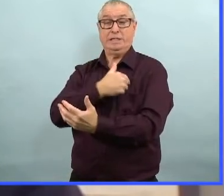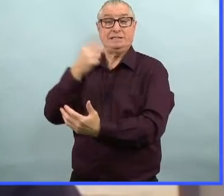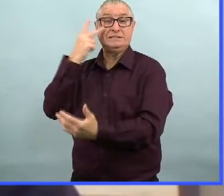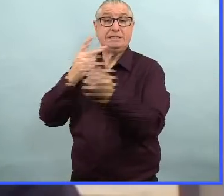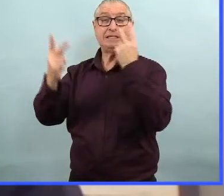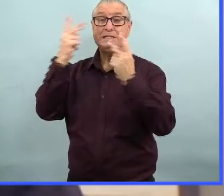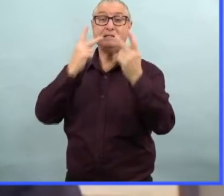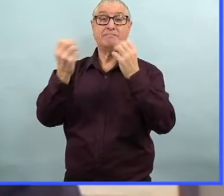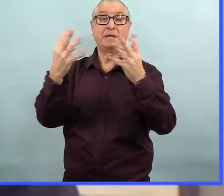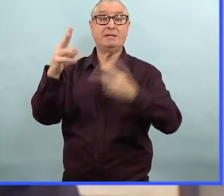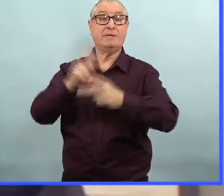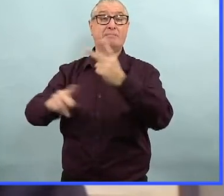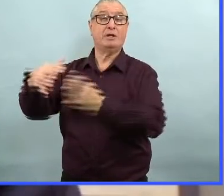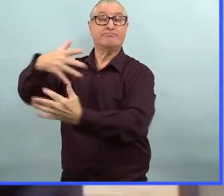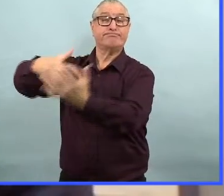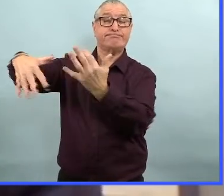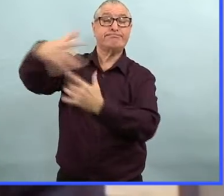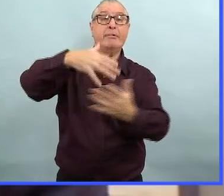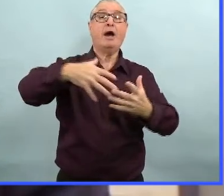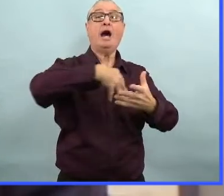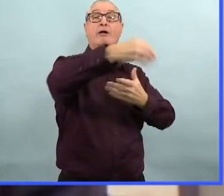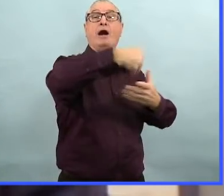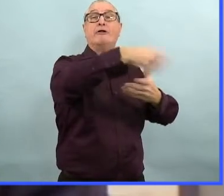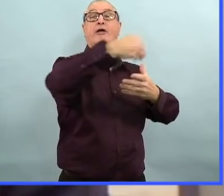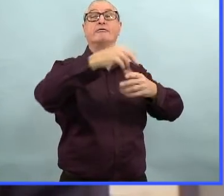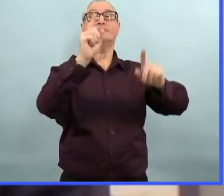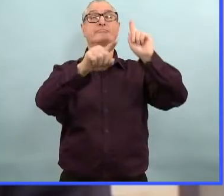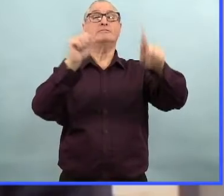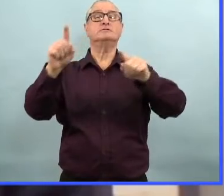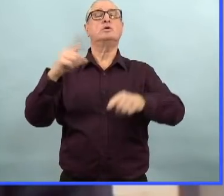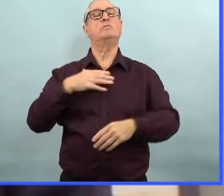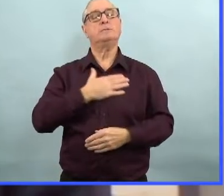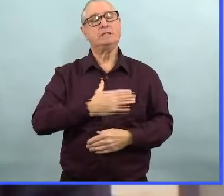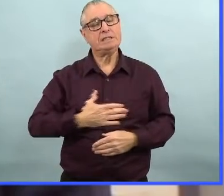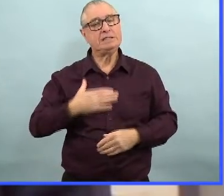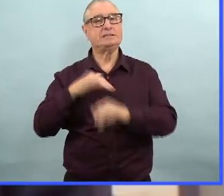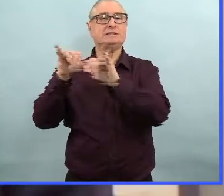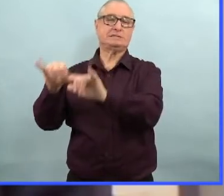like we reiterated we're doing a lot of testing and getting a lot of test positives